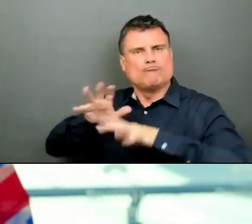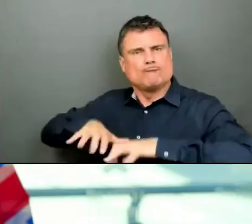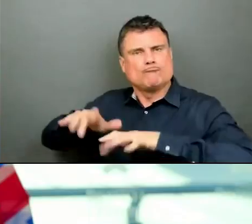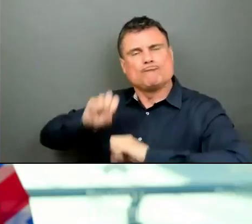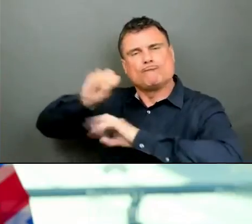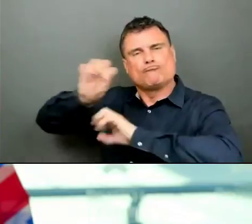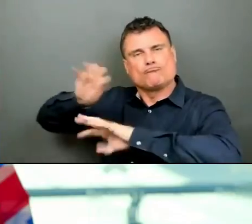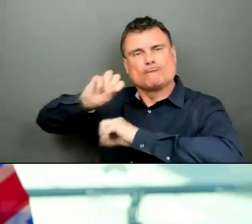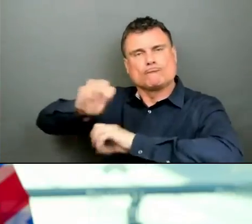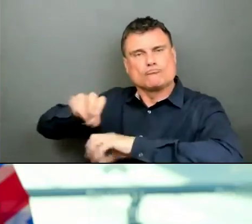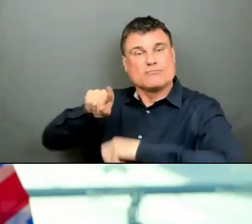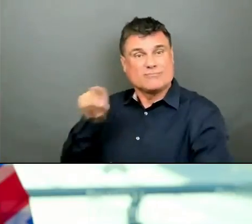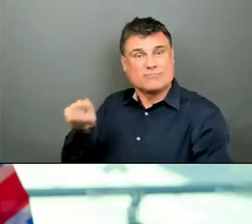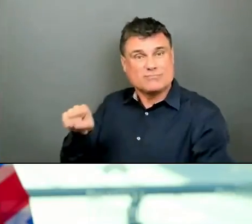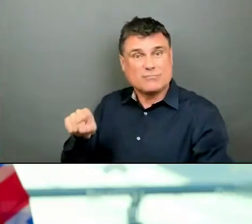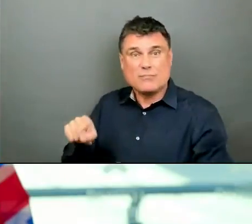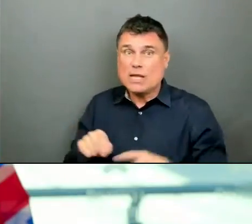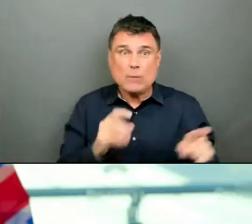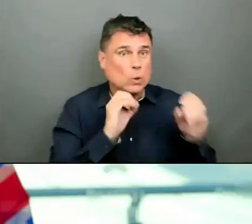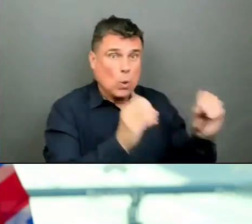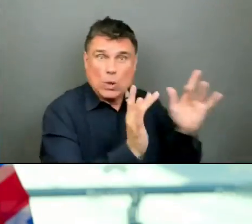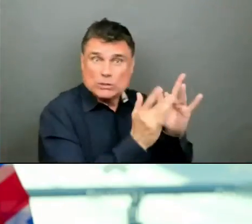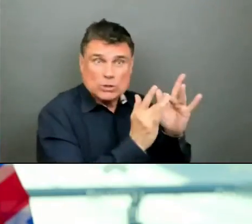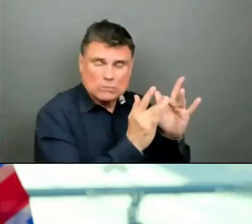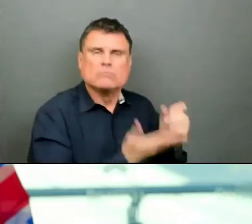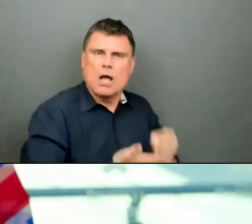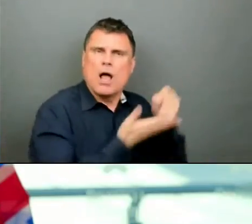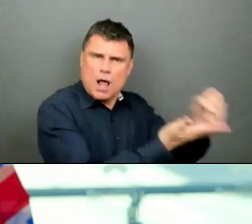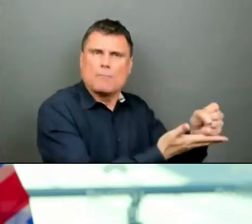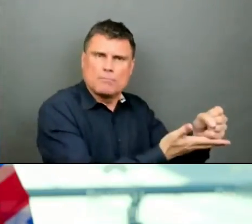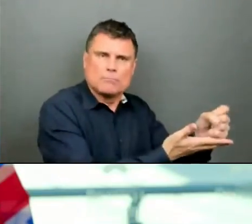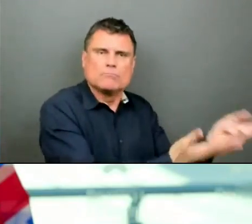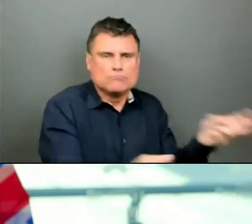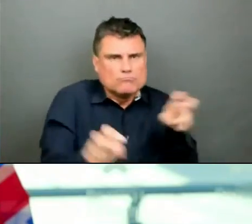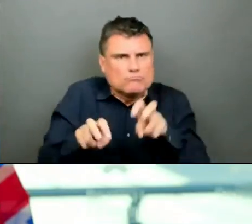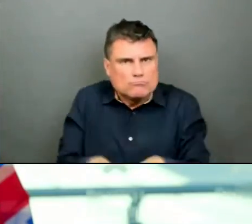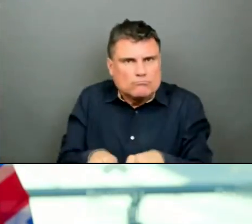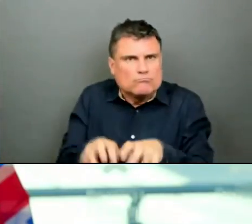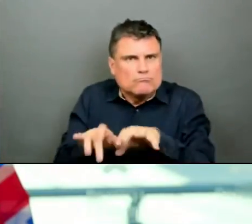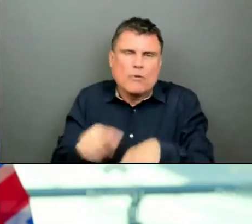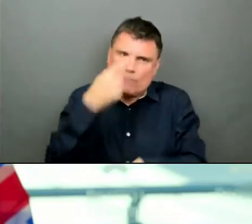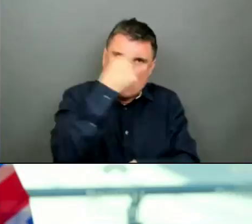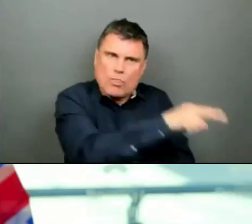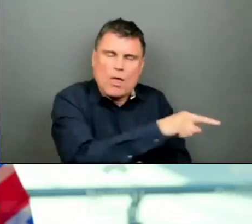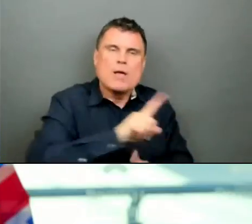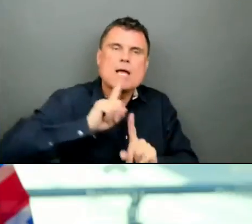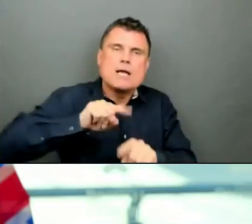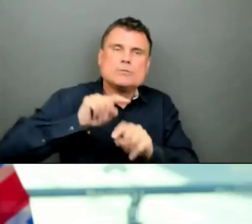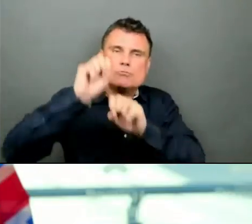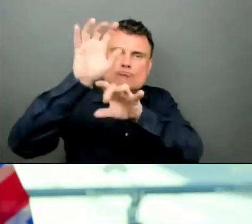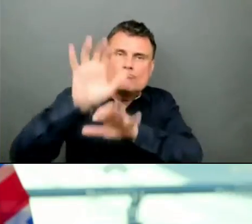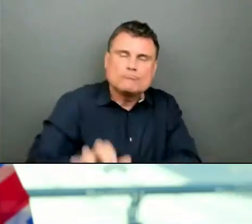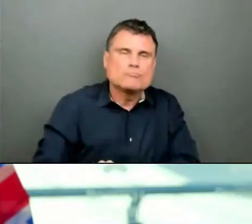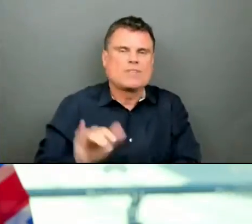to participate as well. So what we have seen over these last few